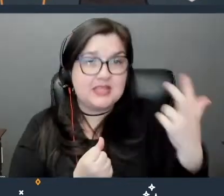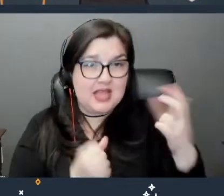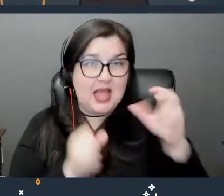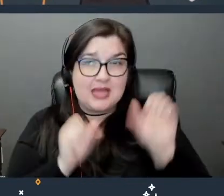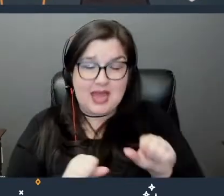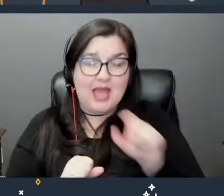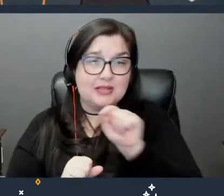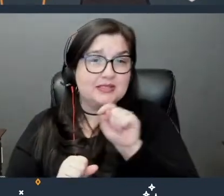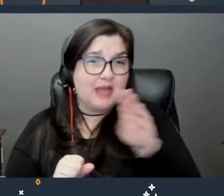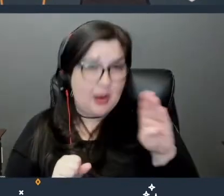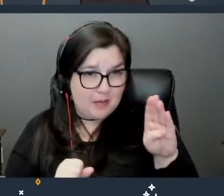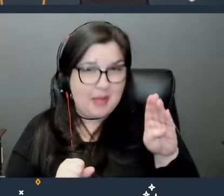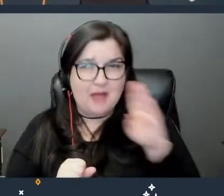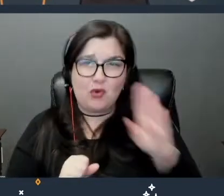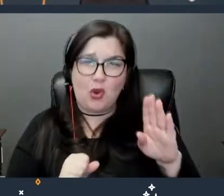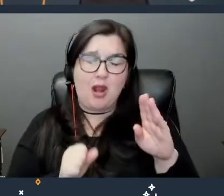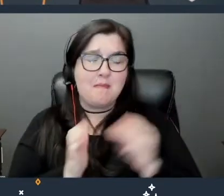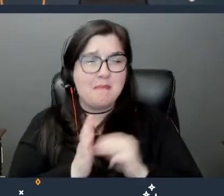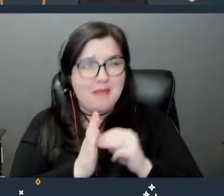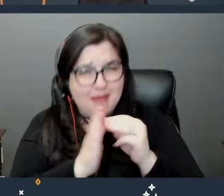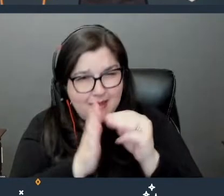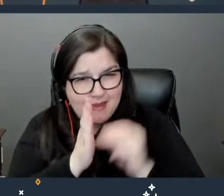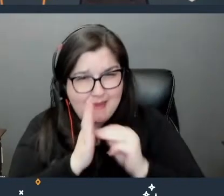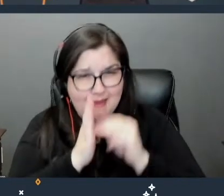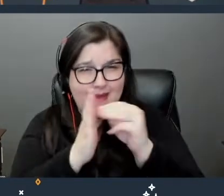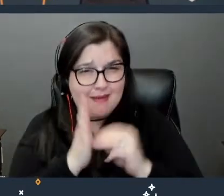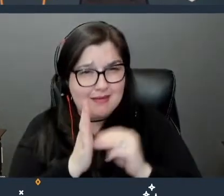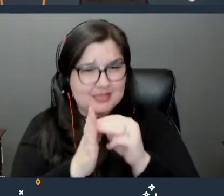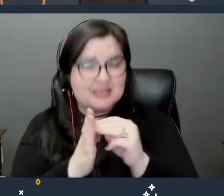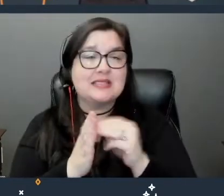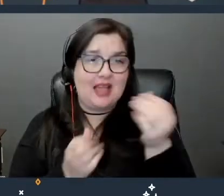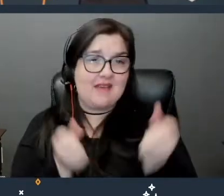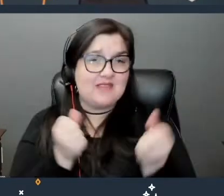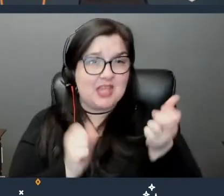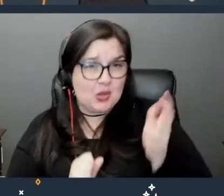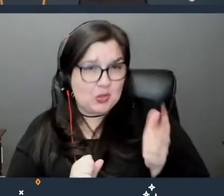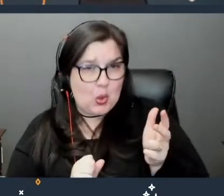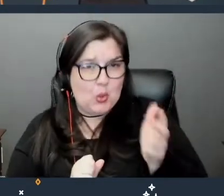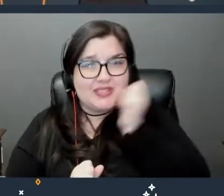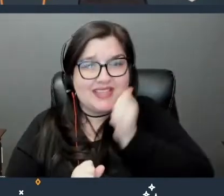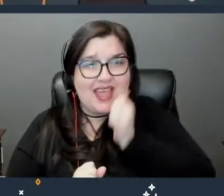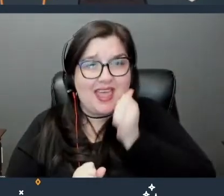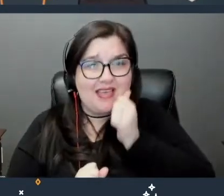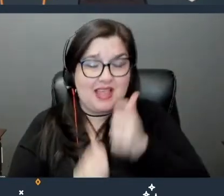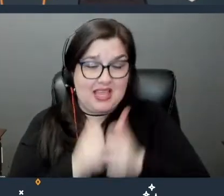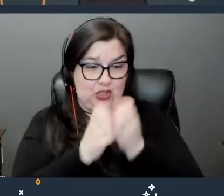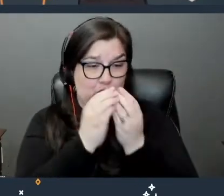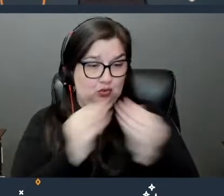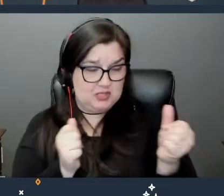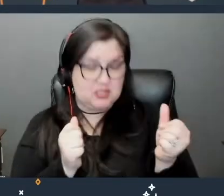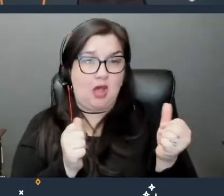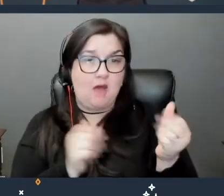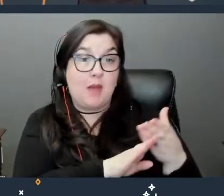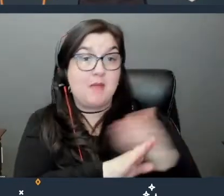from millions of vehicles daily and then they resolve issues before they impact customers using that data.